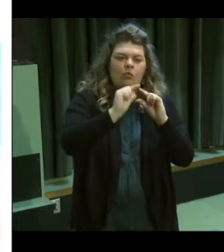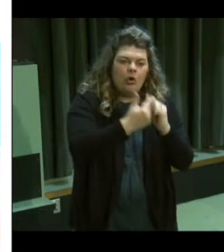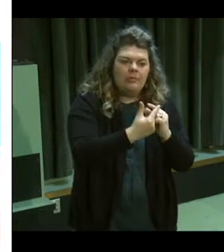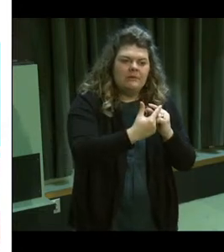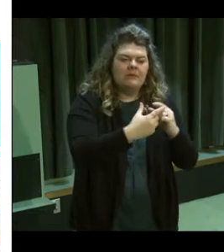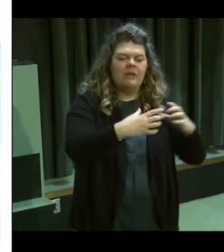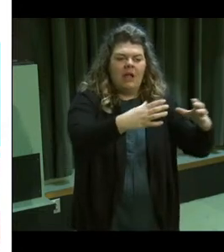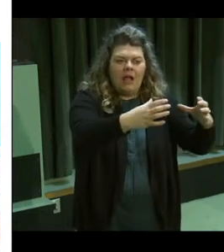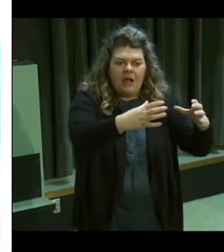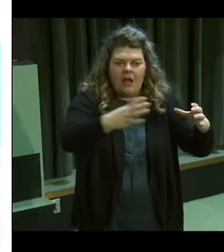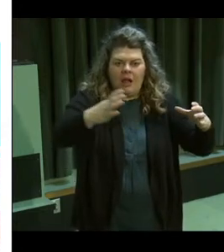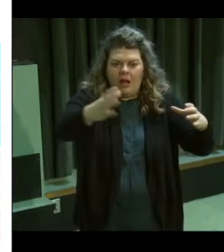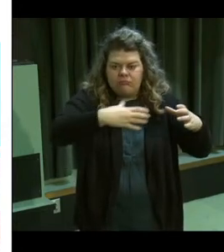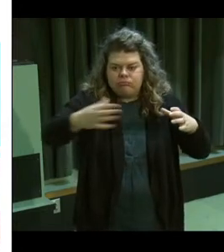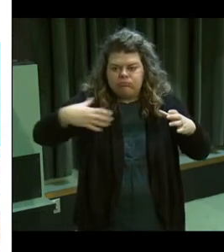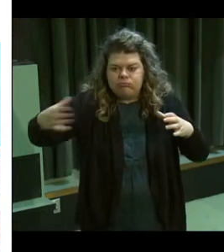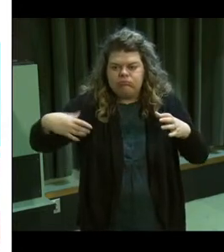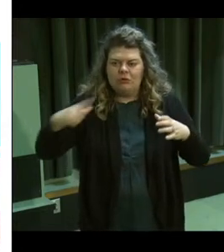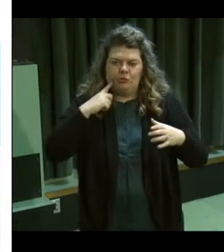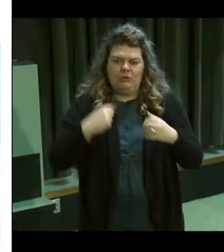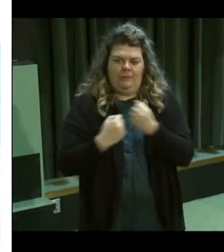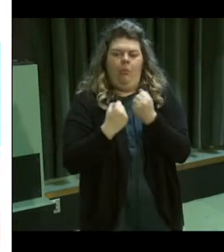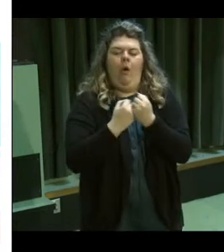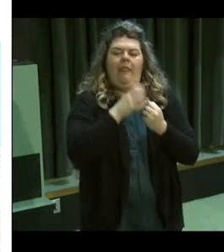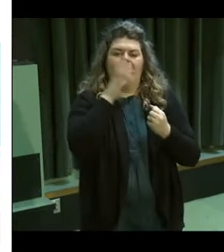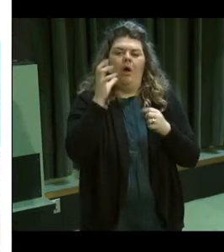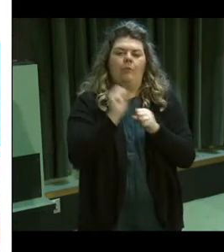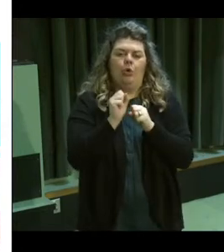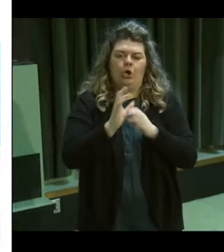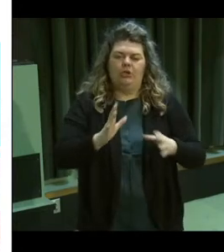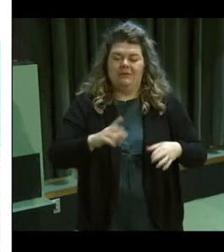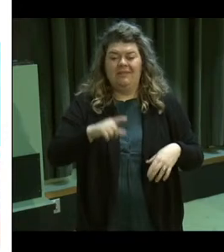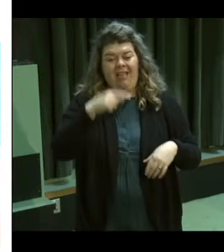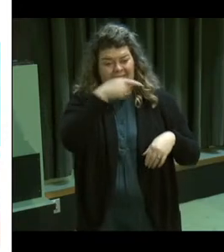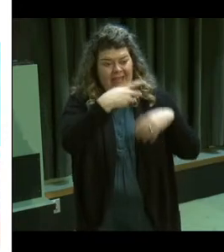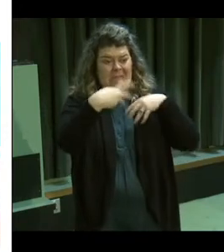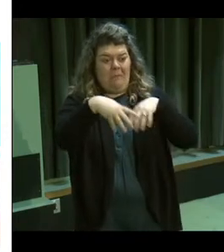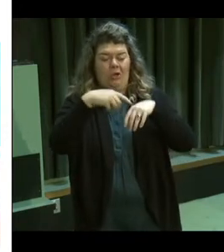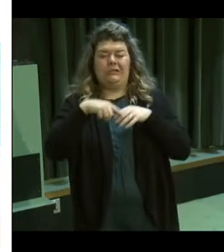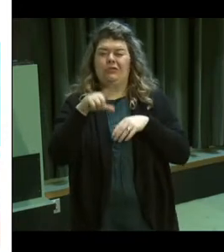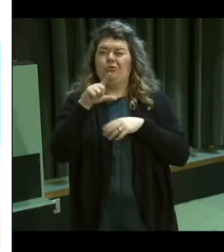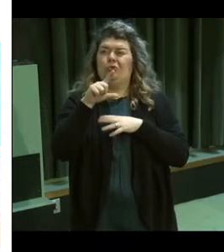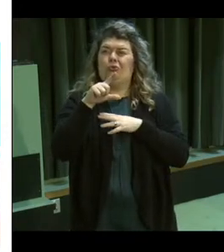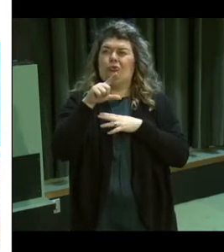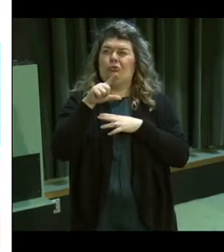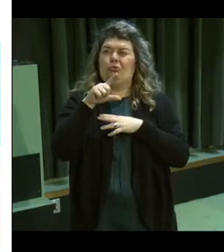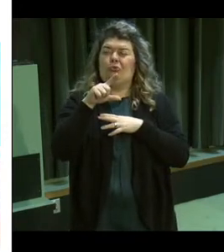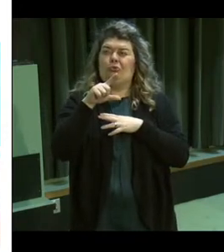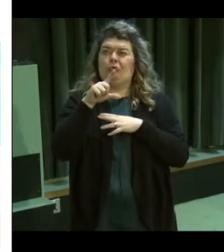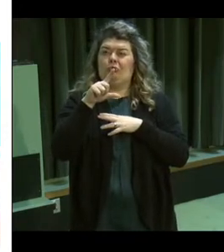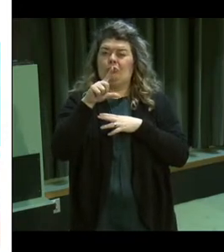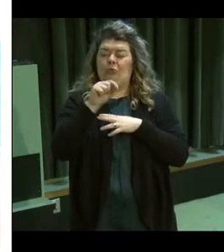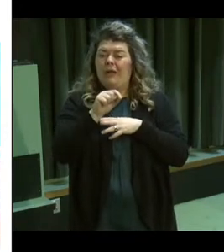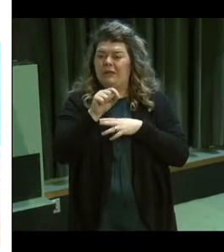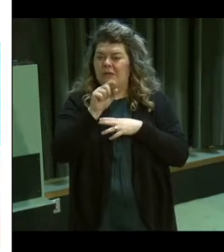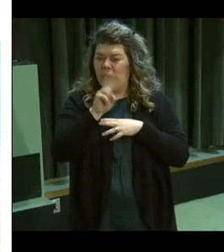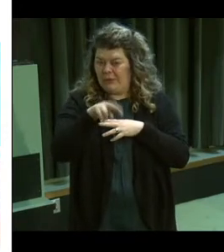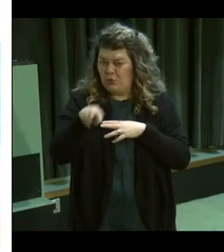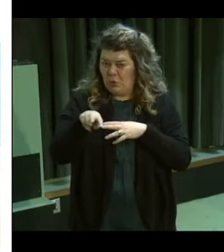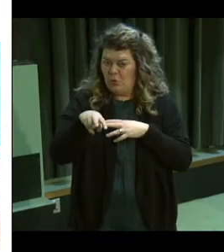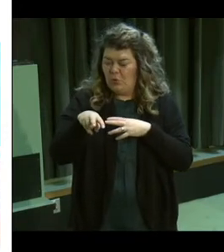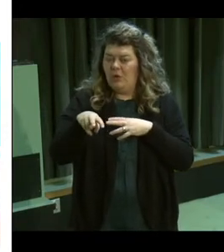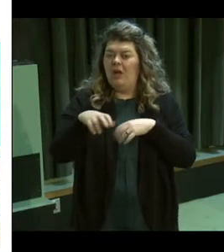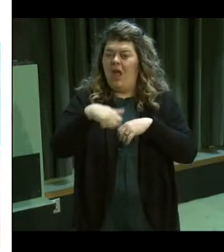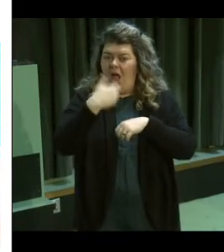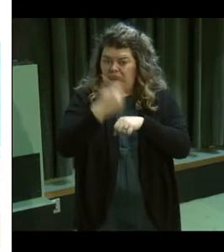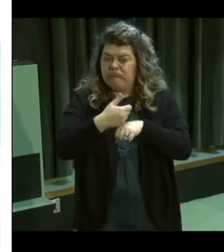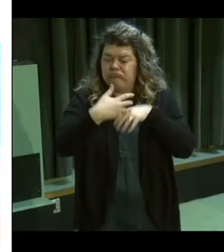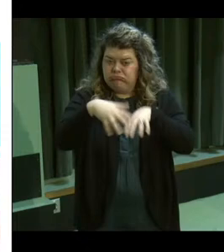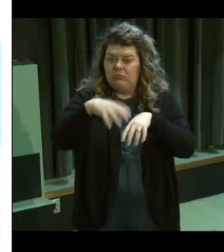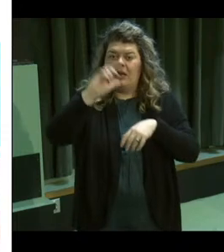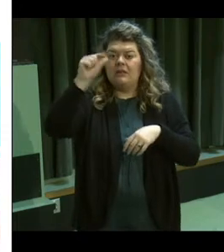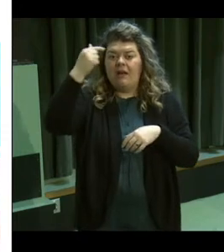support the cause of farm